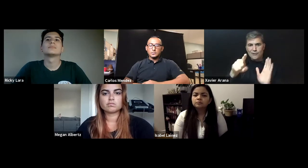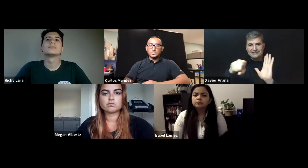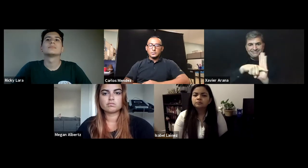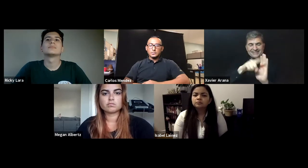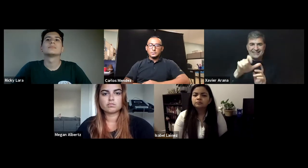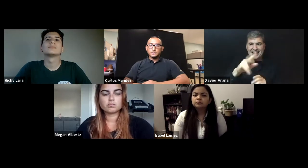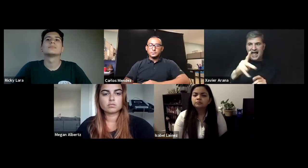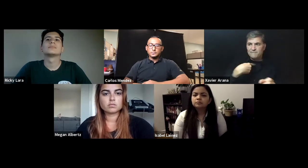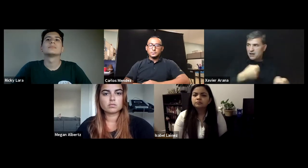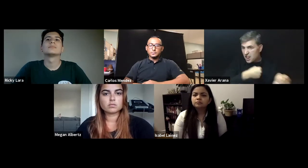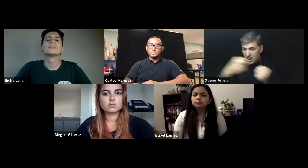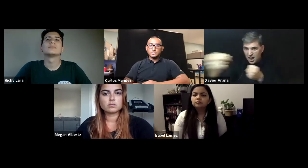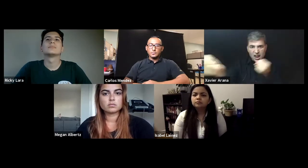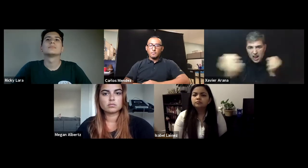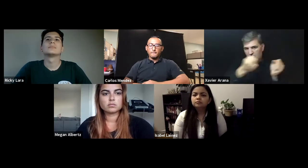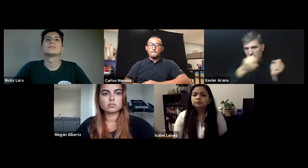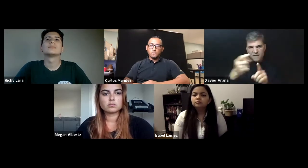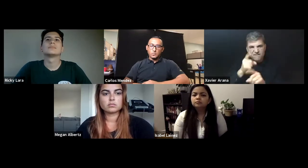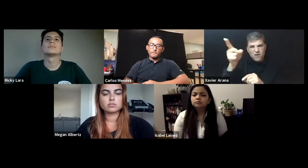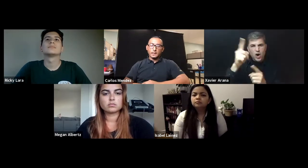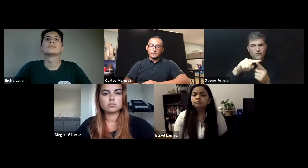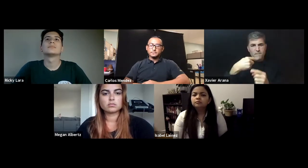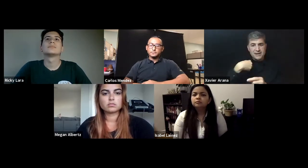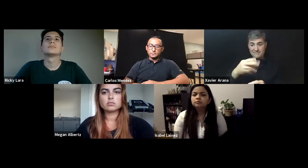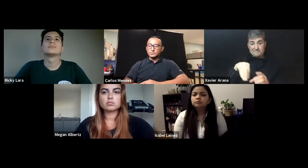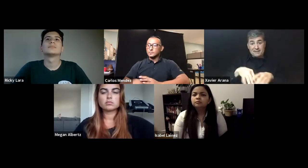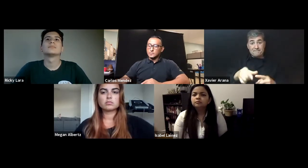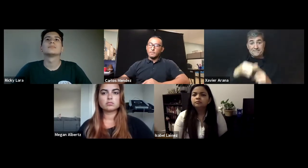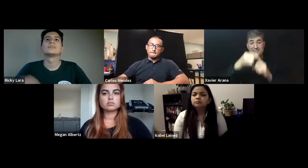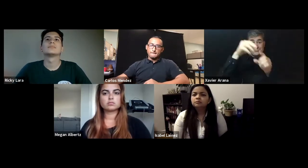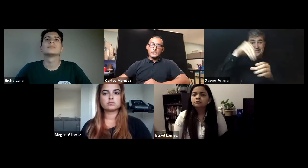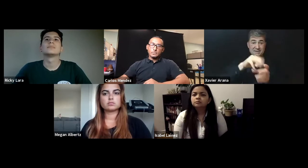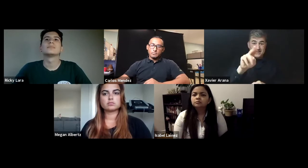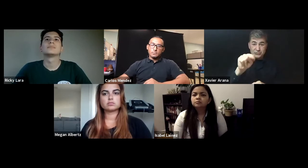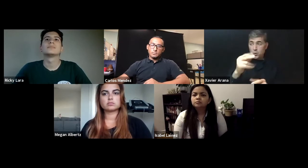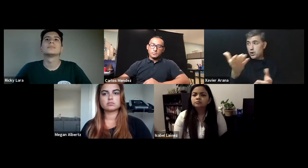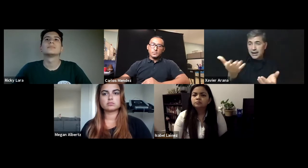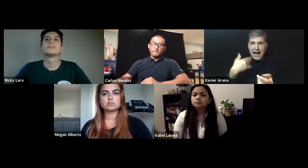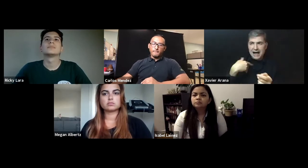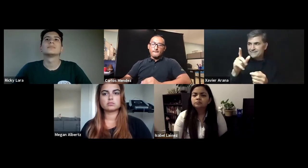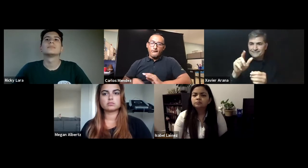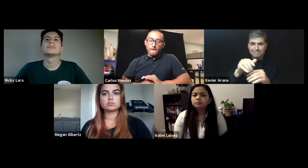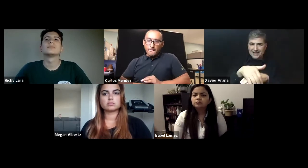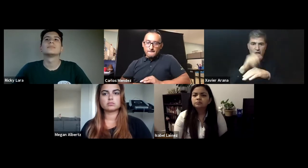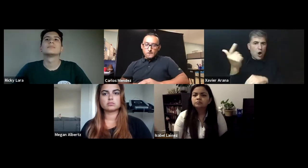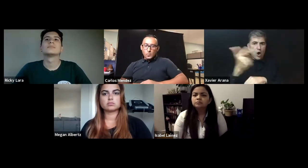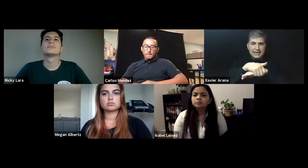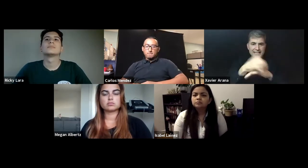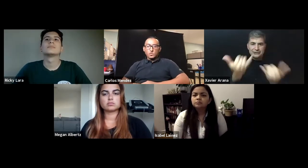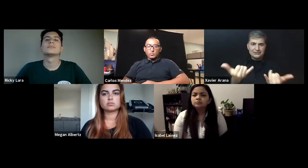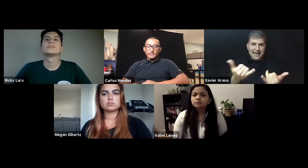but, you know, for me, it's kind of a haul. So...especially, you know, living, like I said,